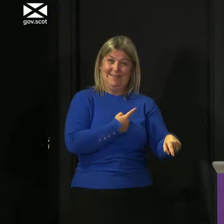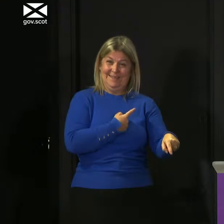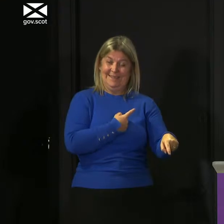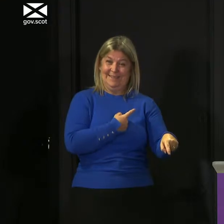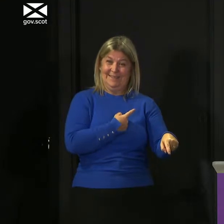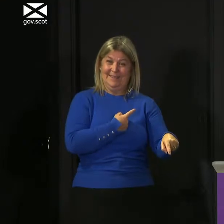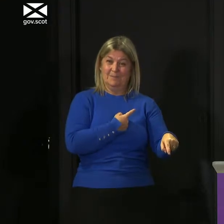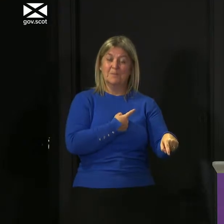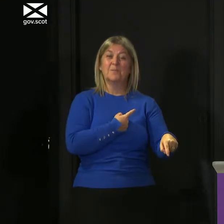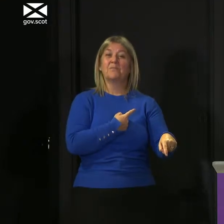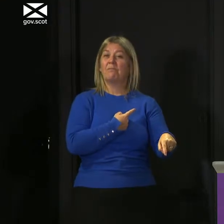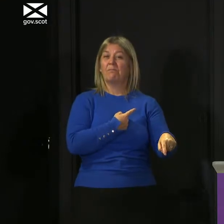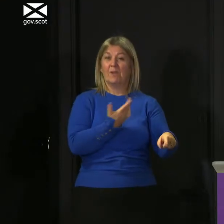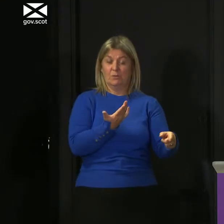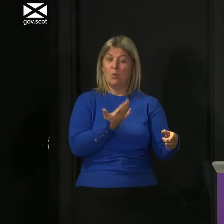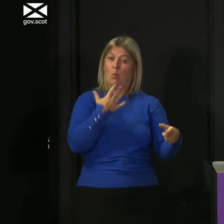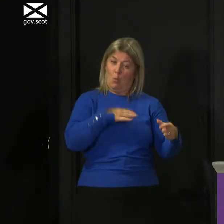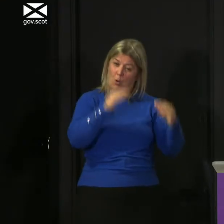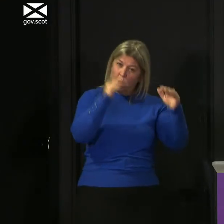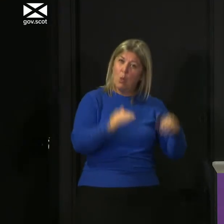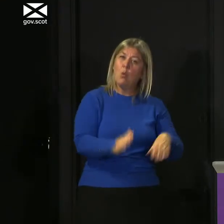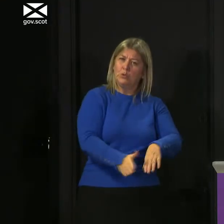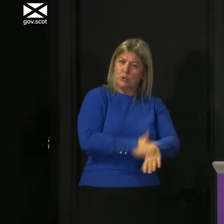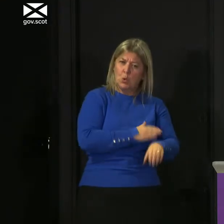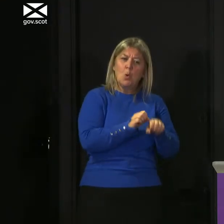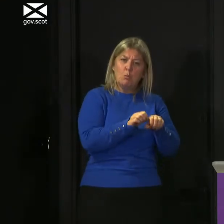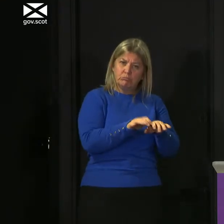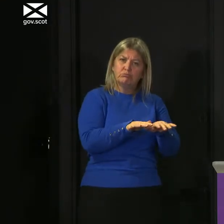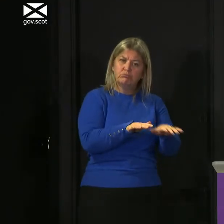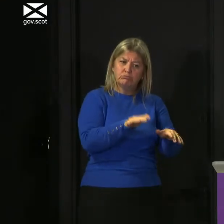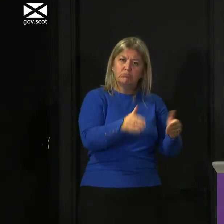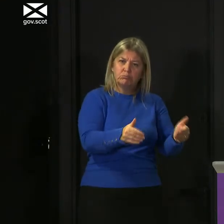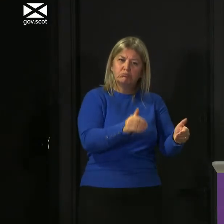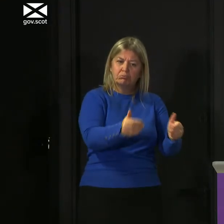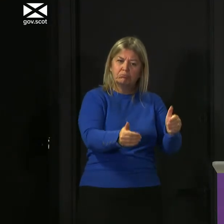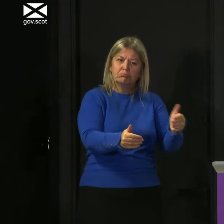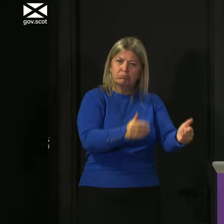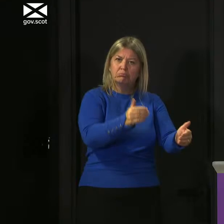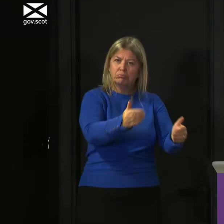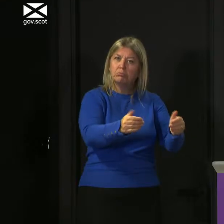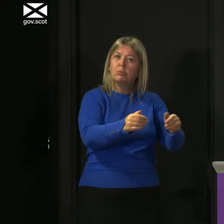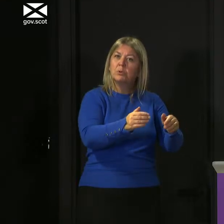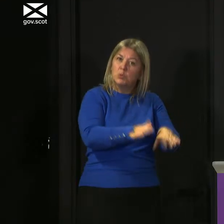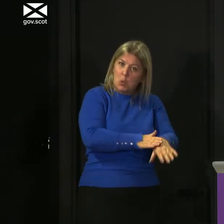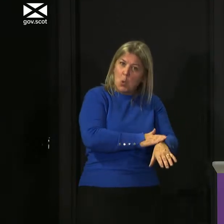you're doing it on a very low basis. Reducing that overall pull is really important. And particularly